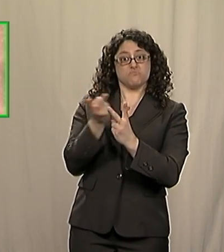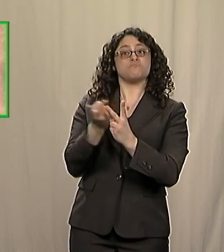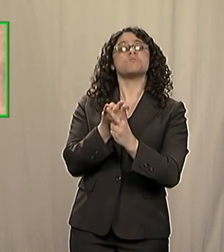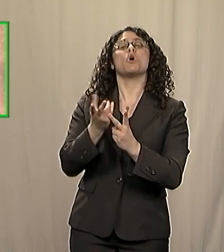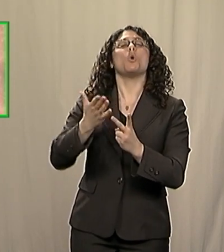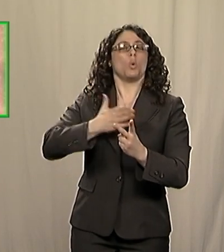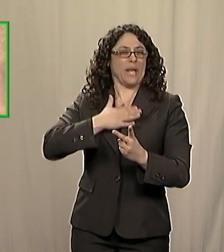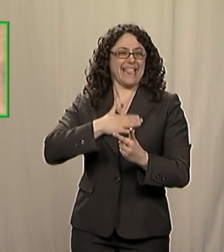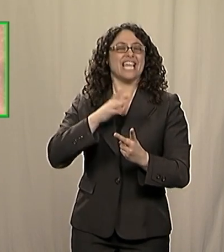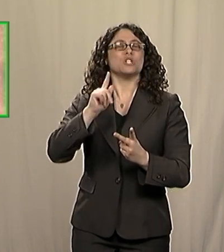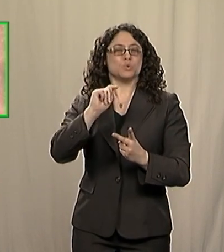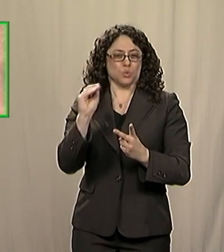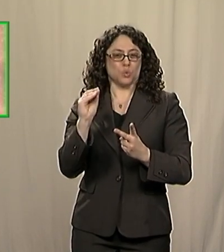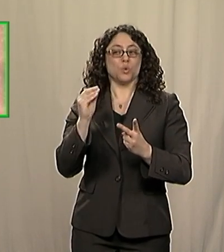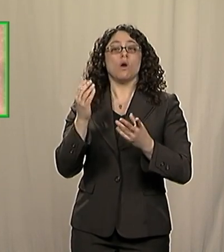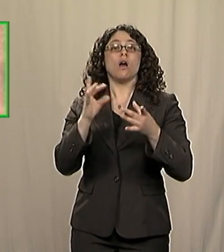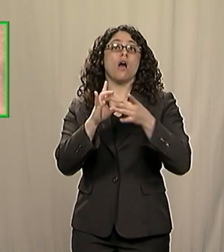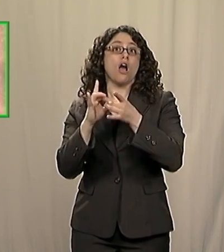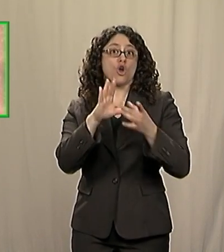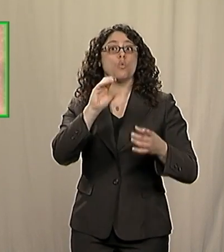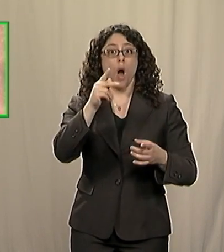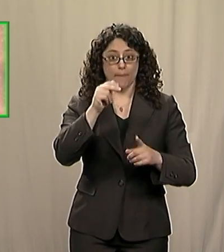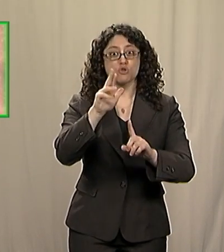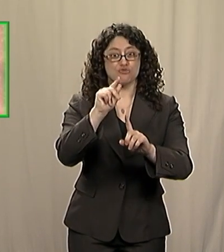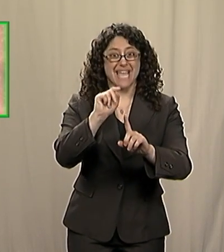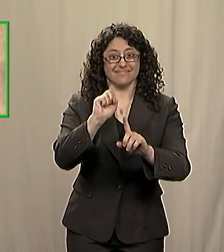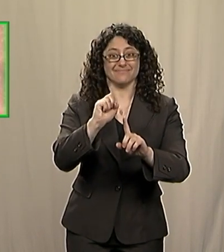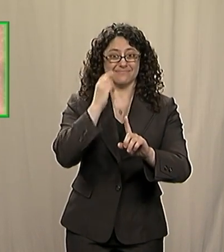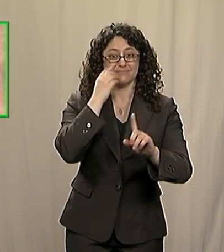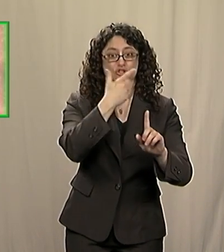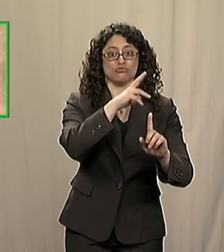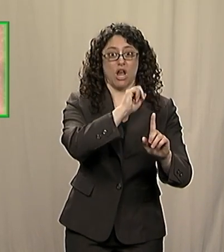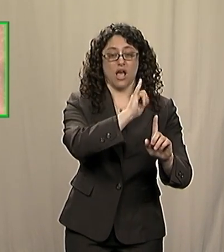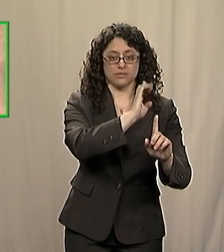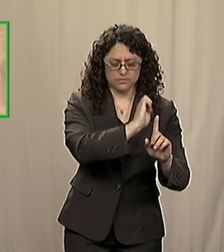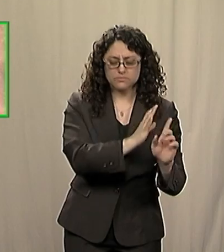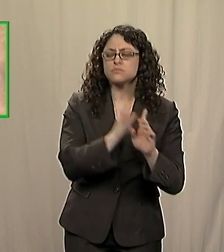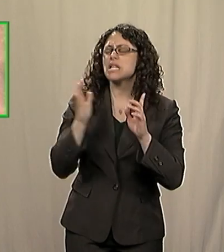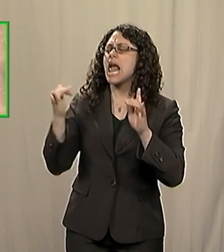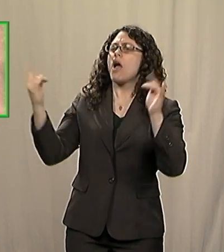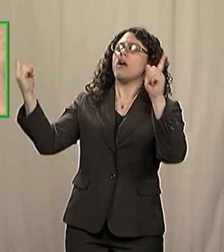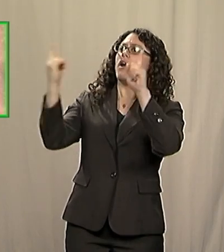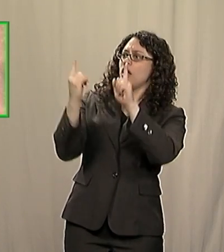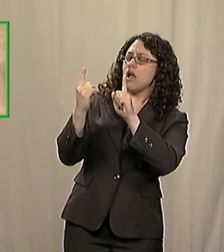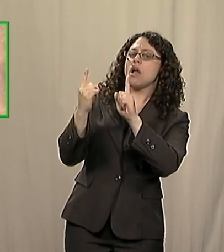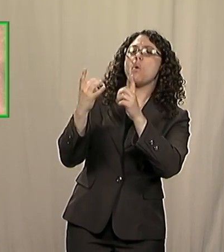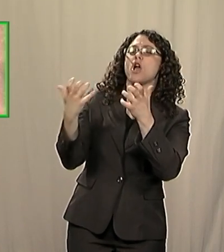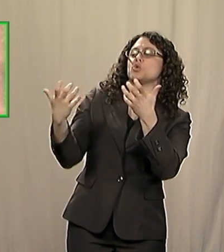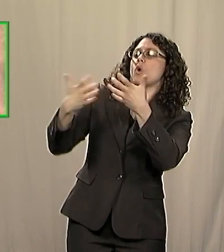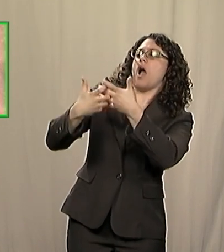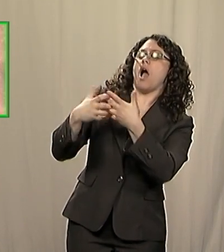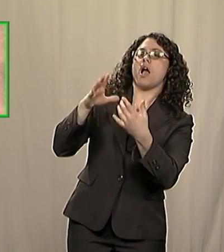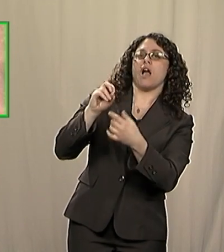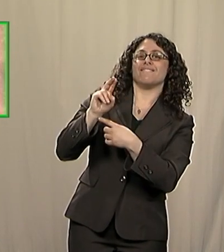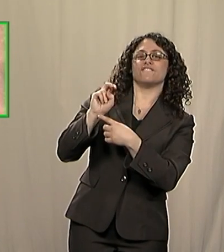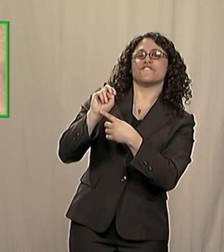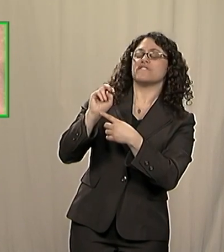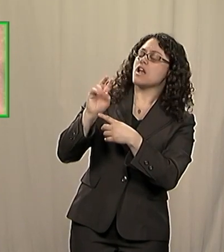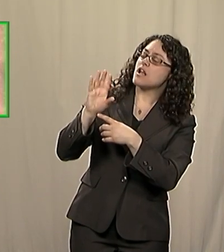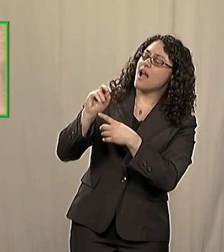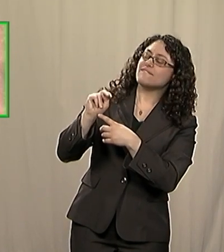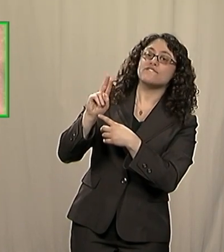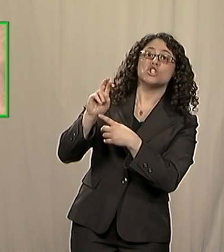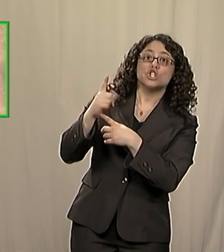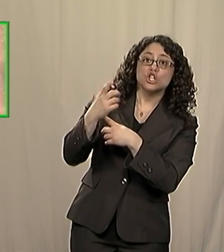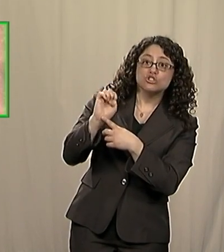they want to converge to a comfortable level.